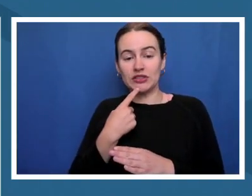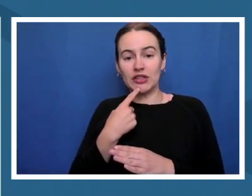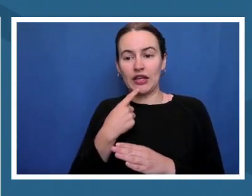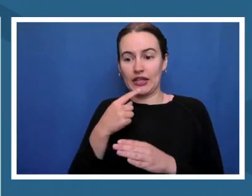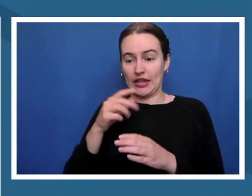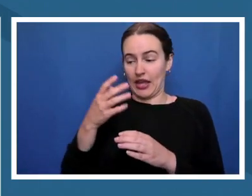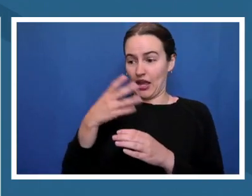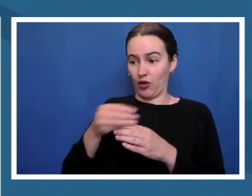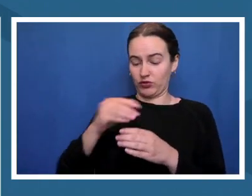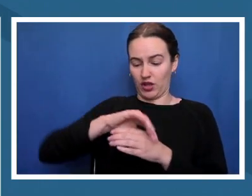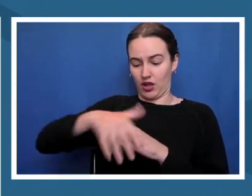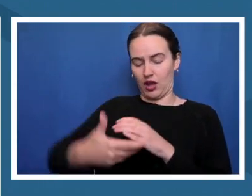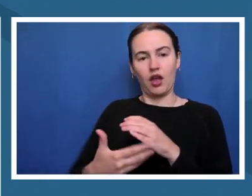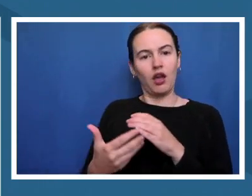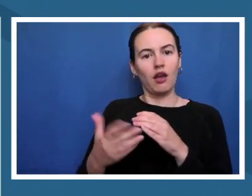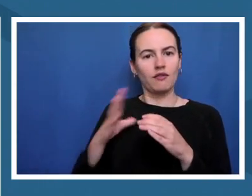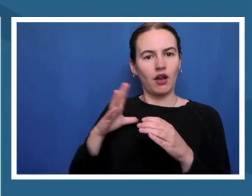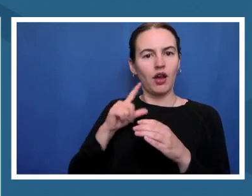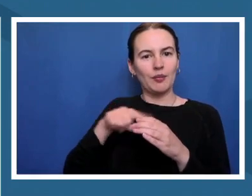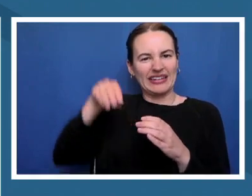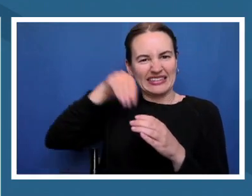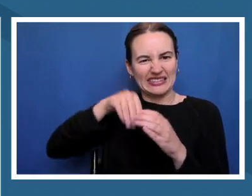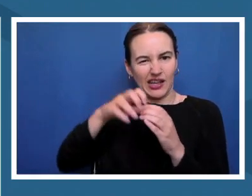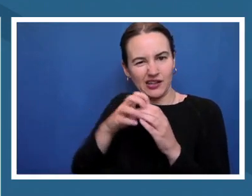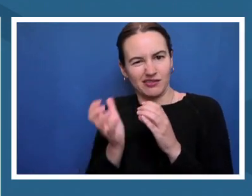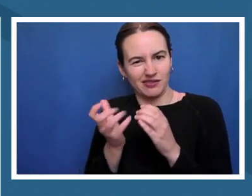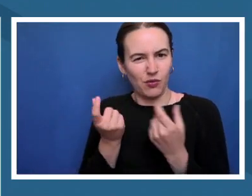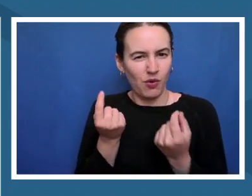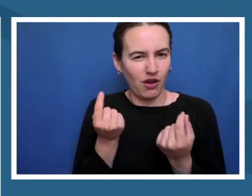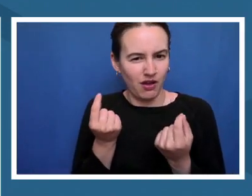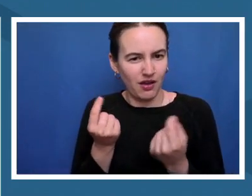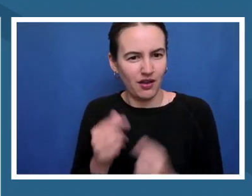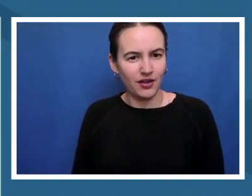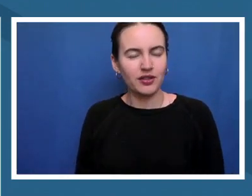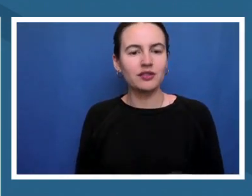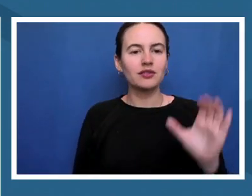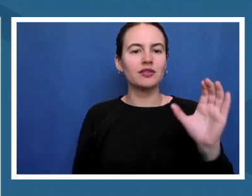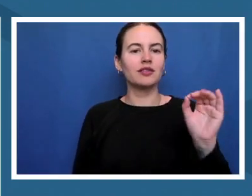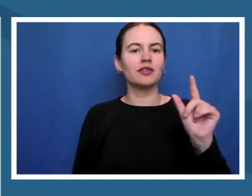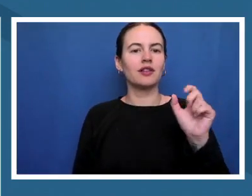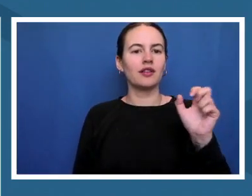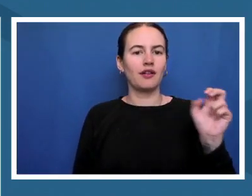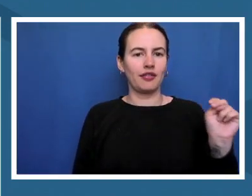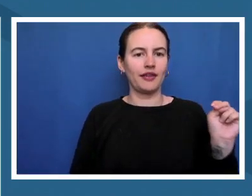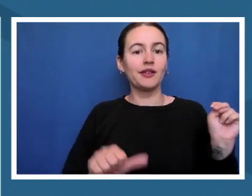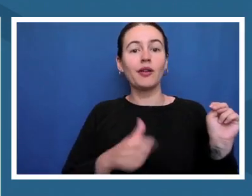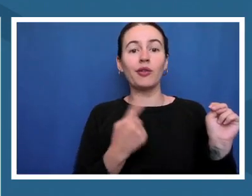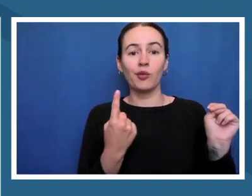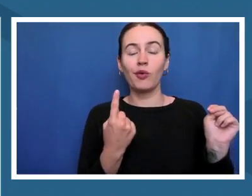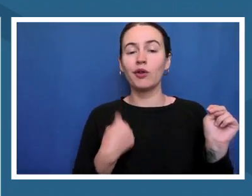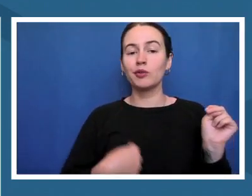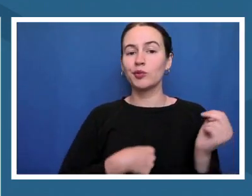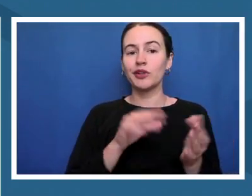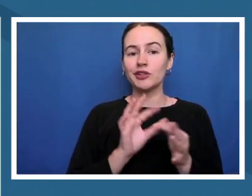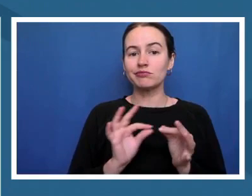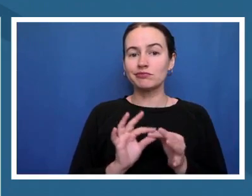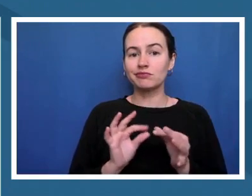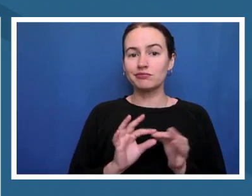lots of different ways to make it work one of the ones that we talked about that i